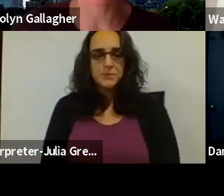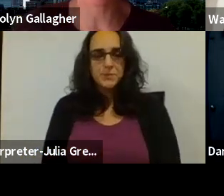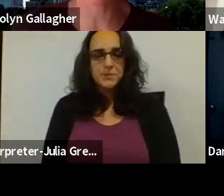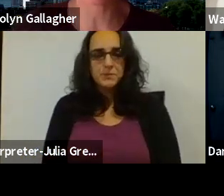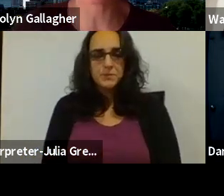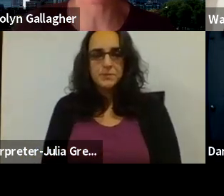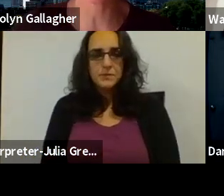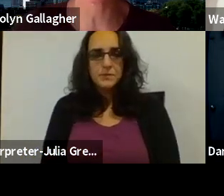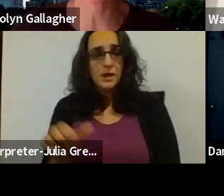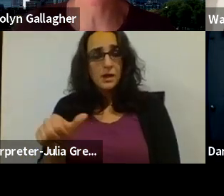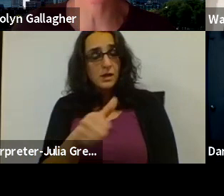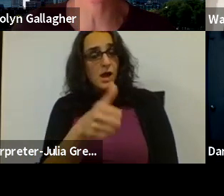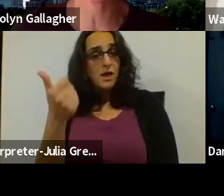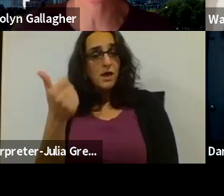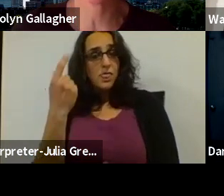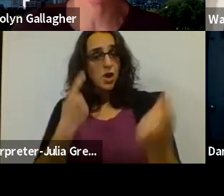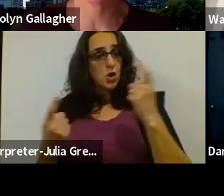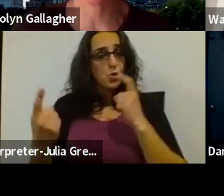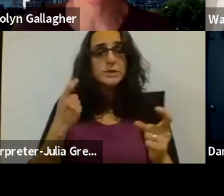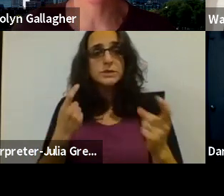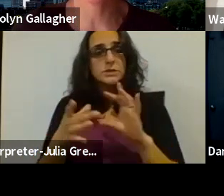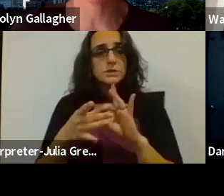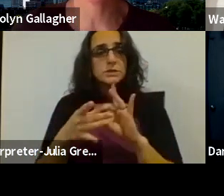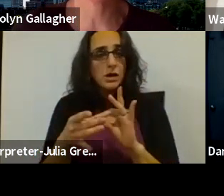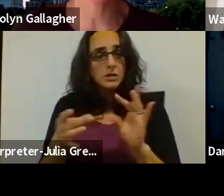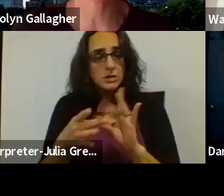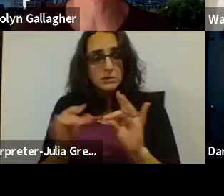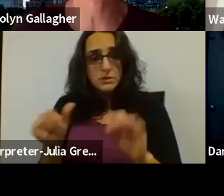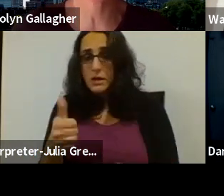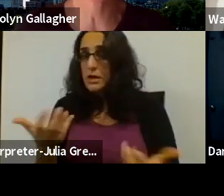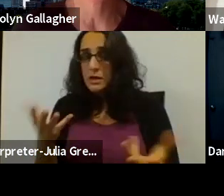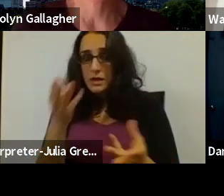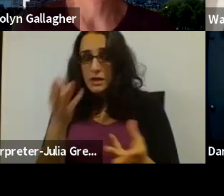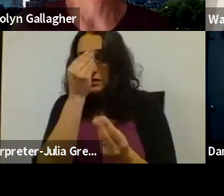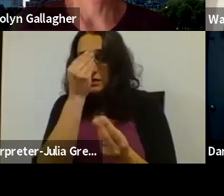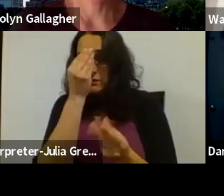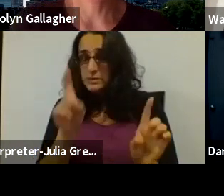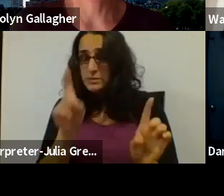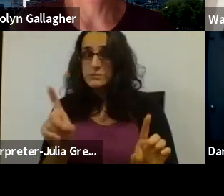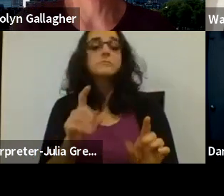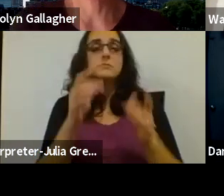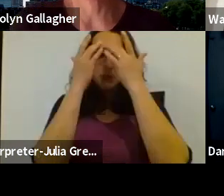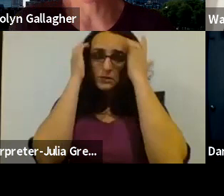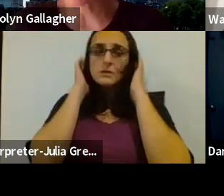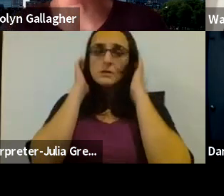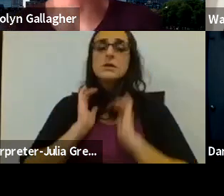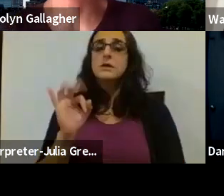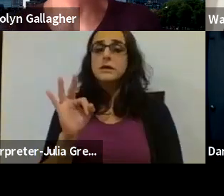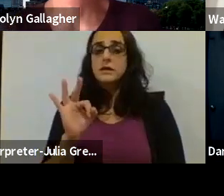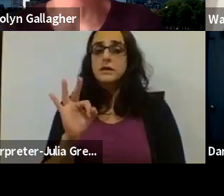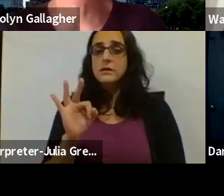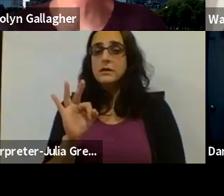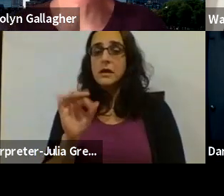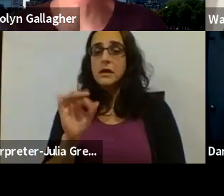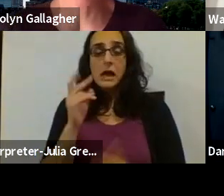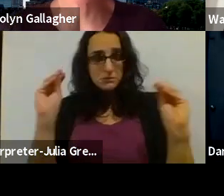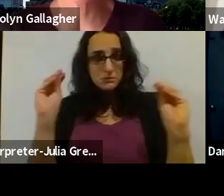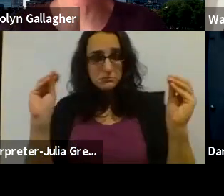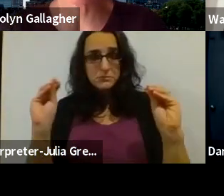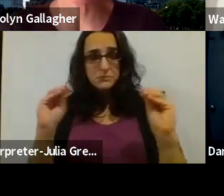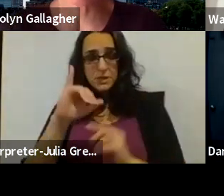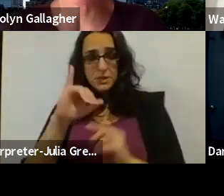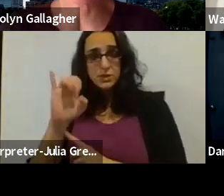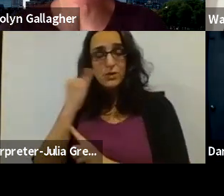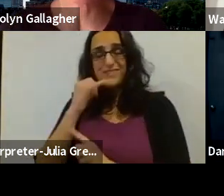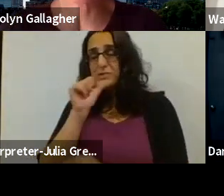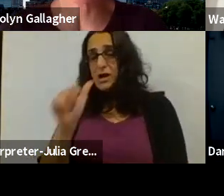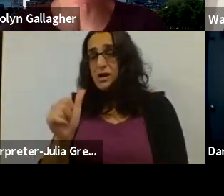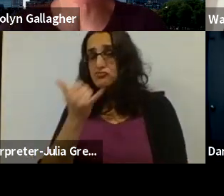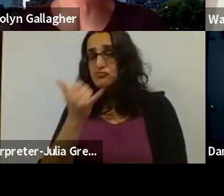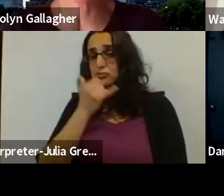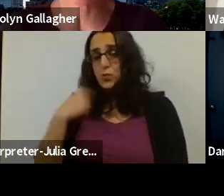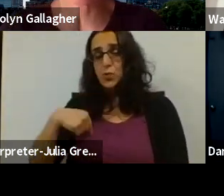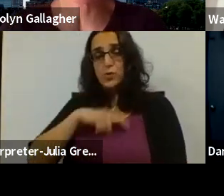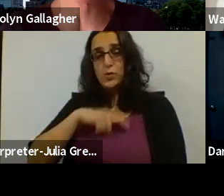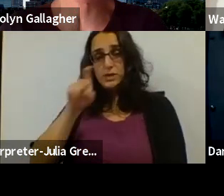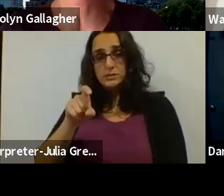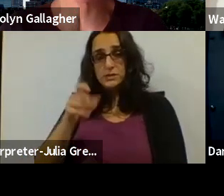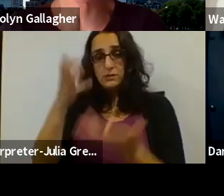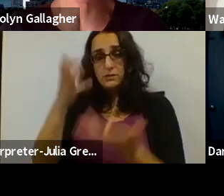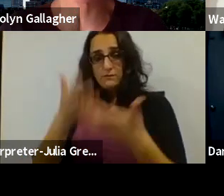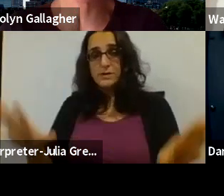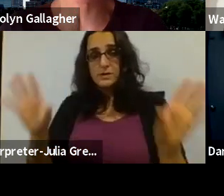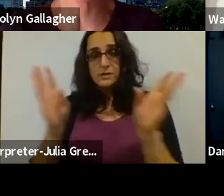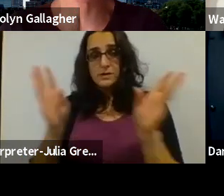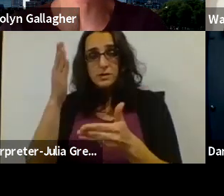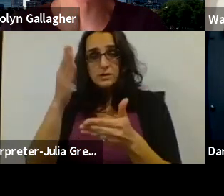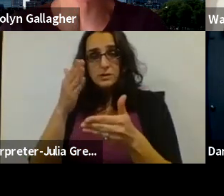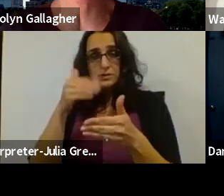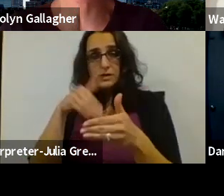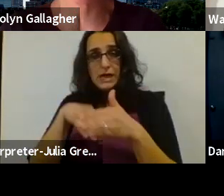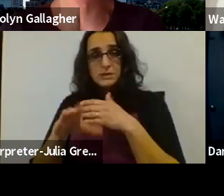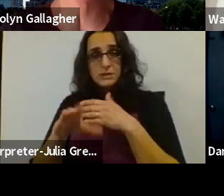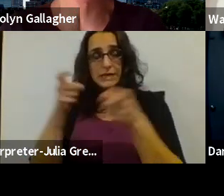Carolyn Gallagher: Any other questions, comments, any other information. So if I'm not, I'm not seeing any and Joe, if I'm not mistaken, we need to adjourn this meeting to enter Executive Session. Is that correct,